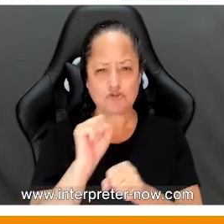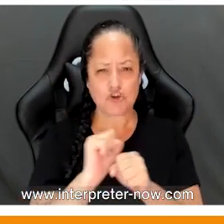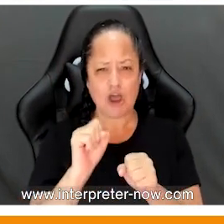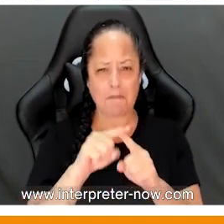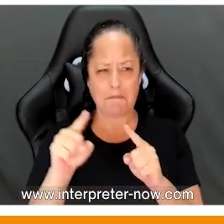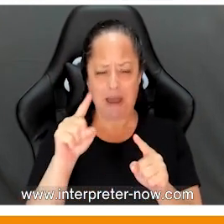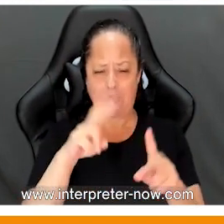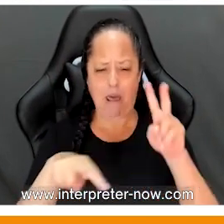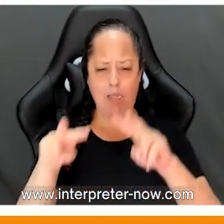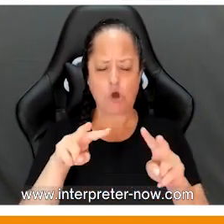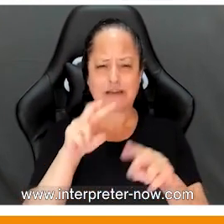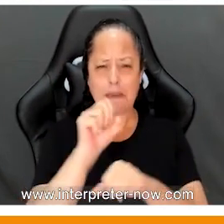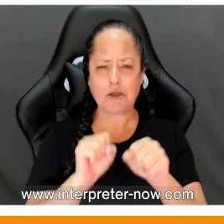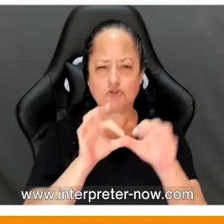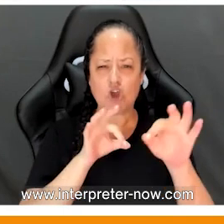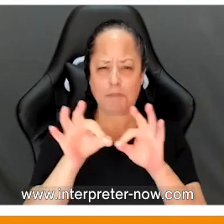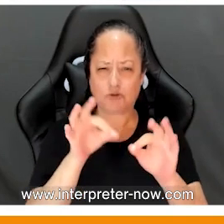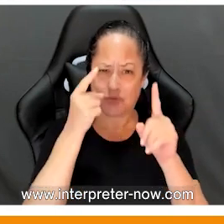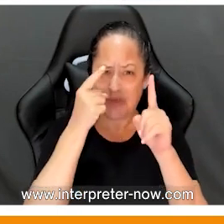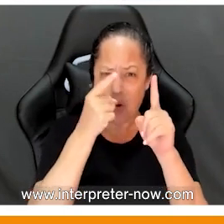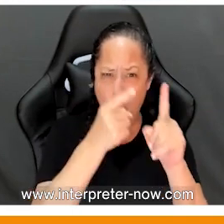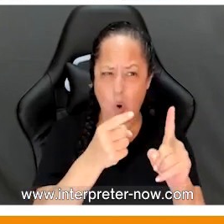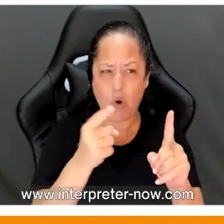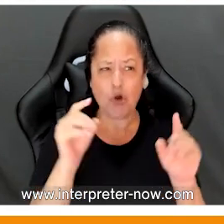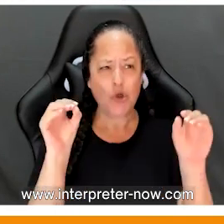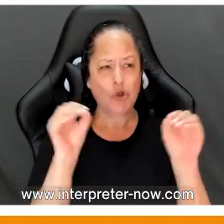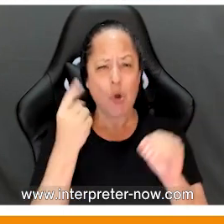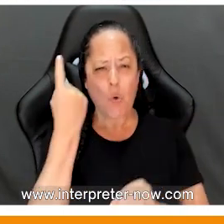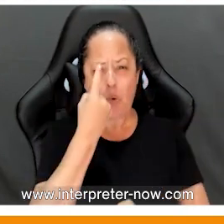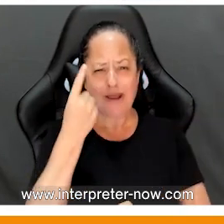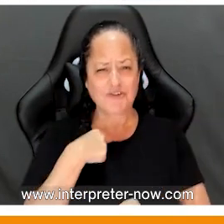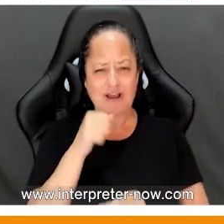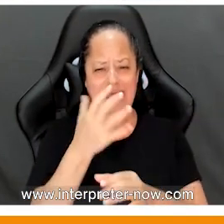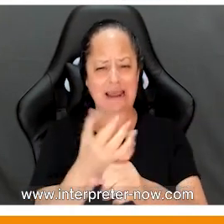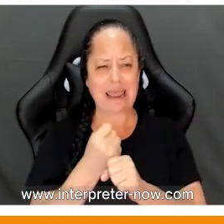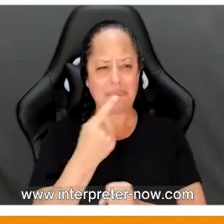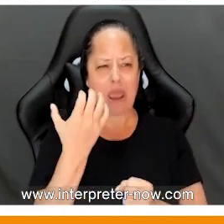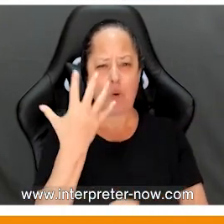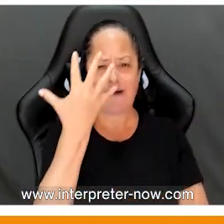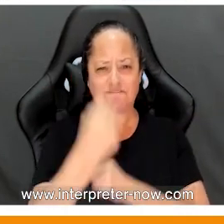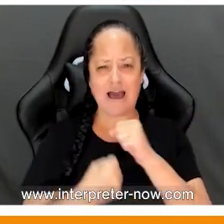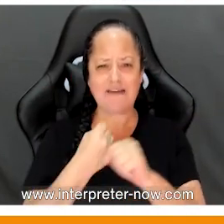But I looked at the job description as like a goal. I was like: "Oh, no wonder I didn't get it. They want five years of experience in Excel.